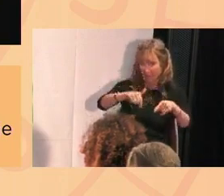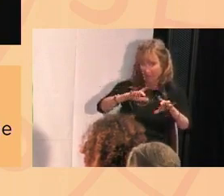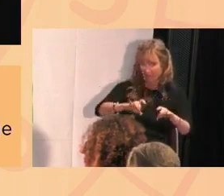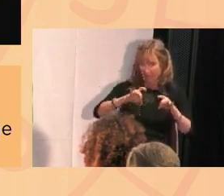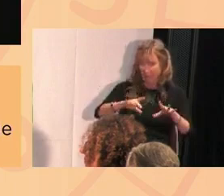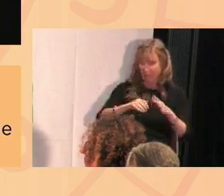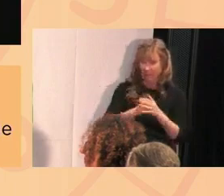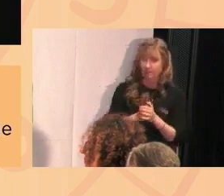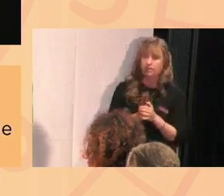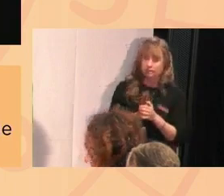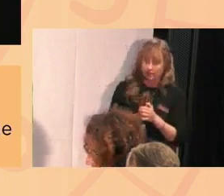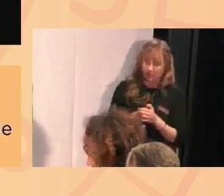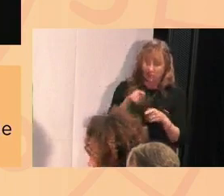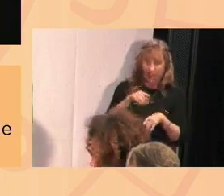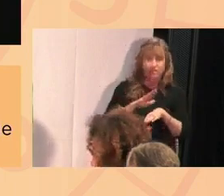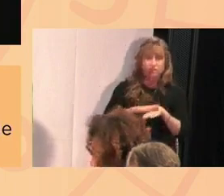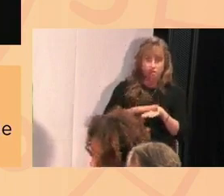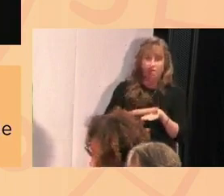up to make the coming of the first